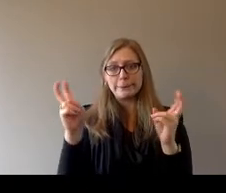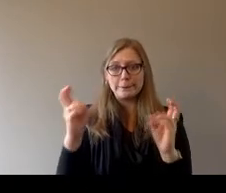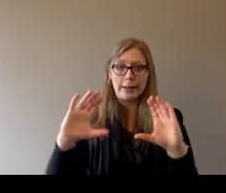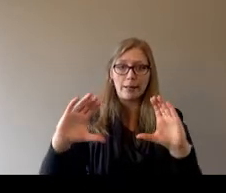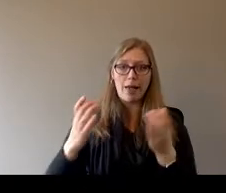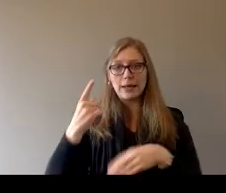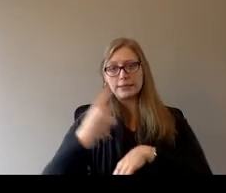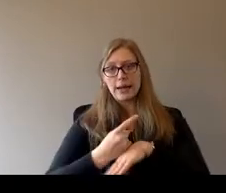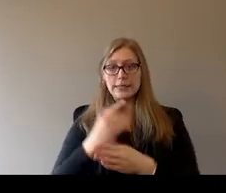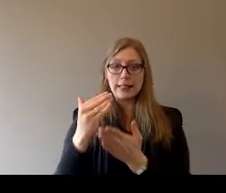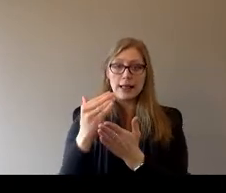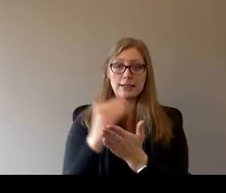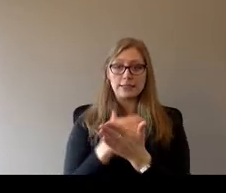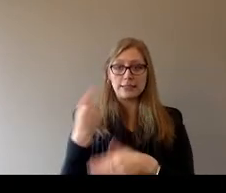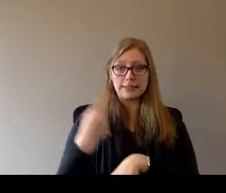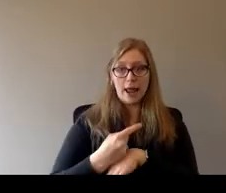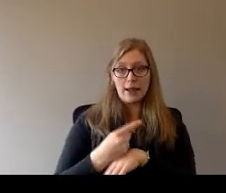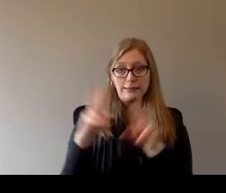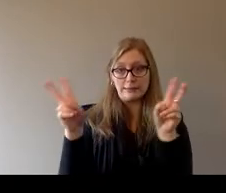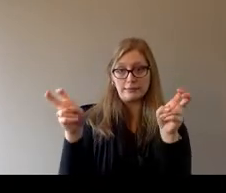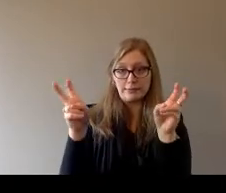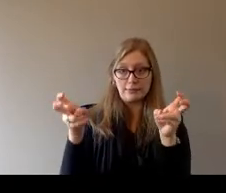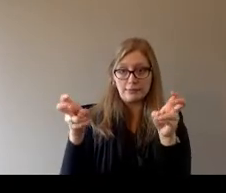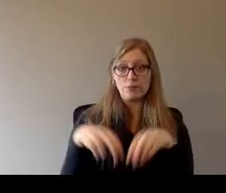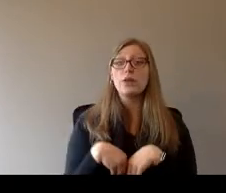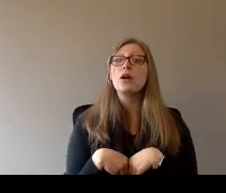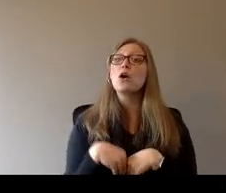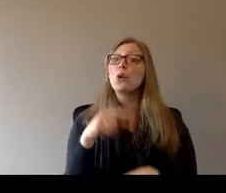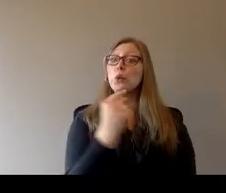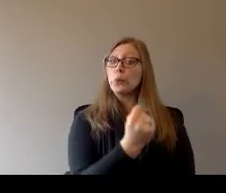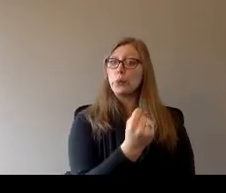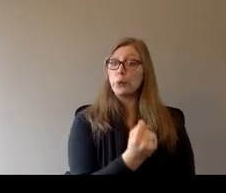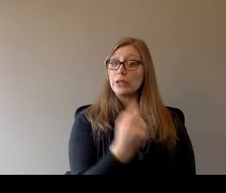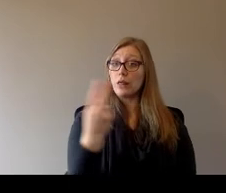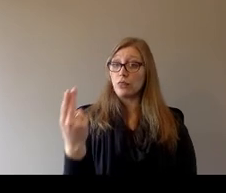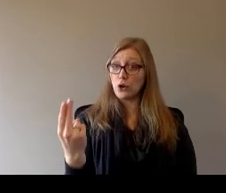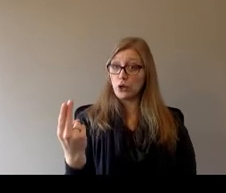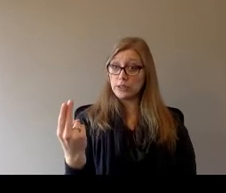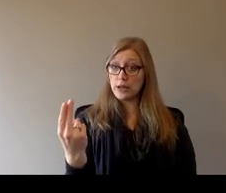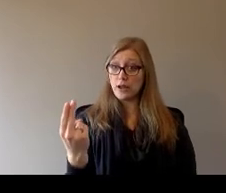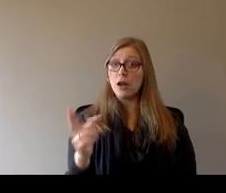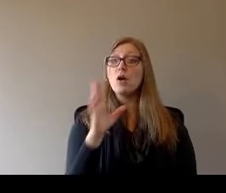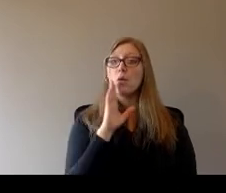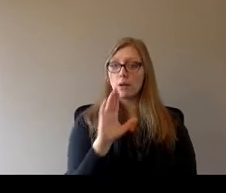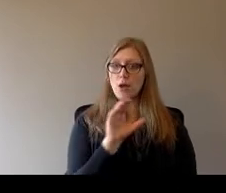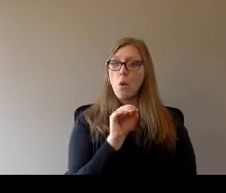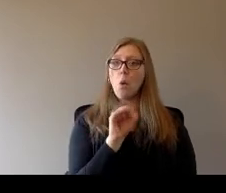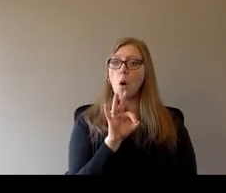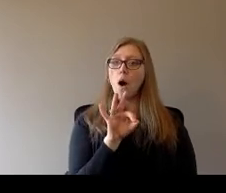Tuesdays and Thursdays are going to be my office hour days.